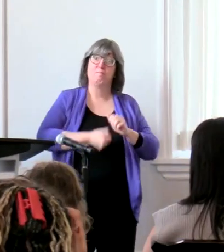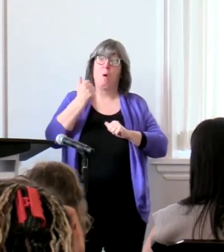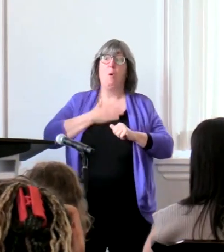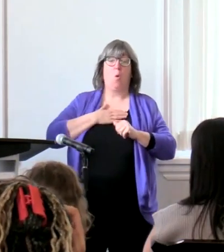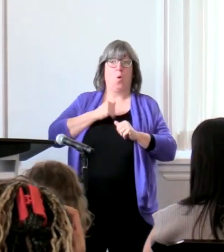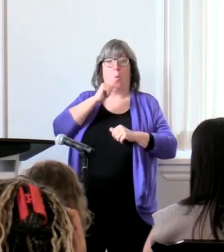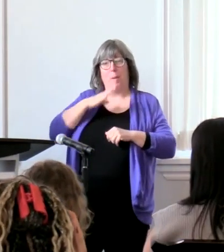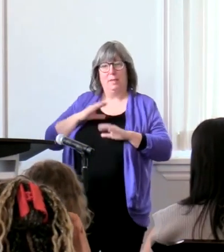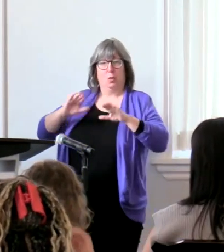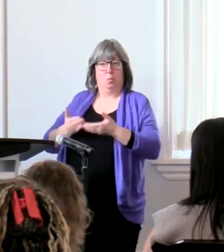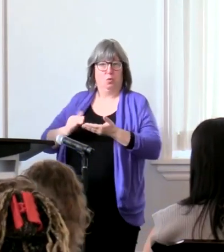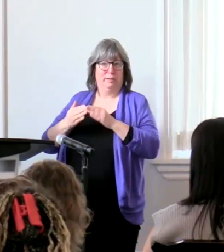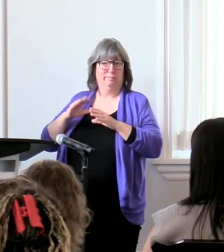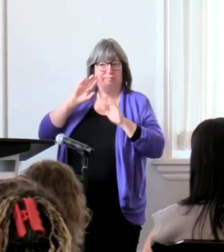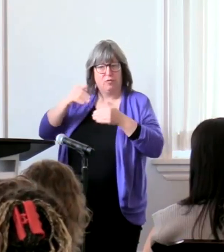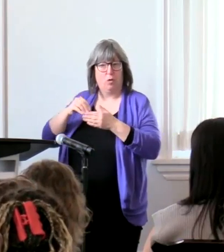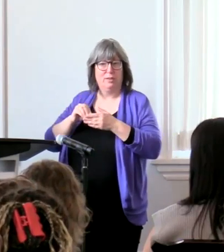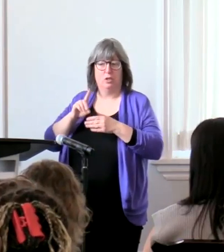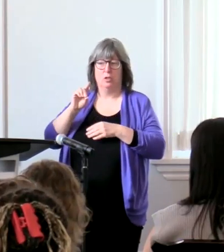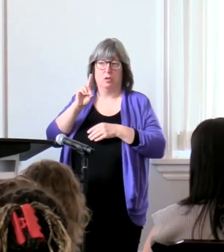the women's community in domestic violence.